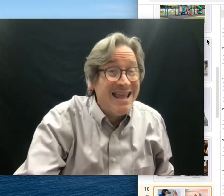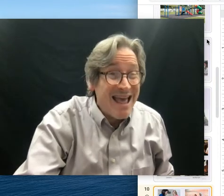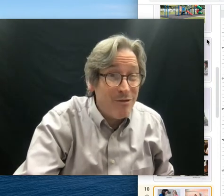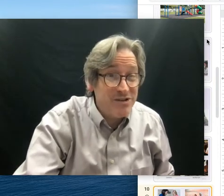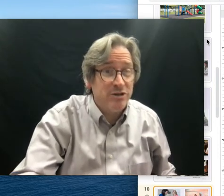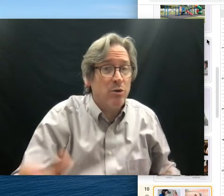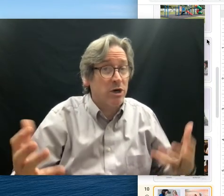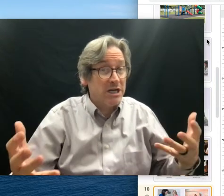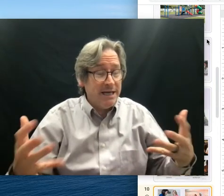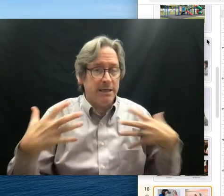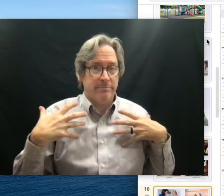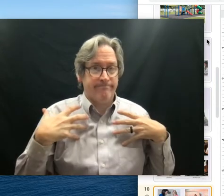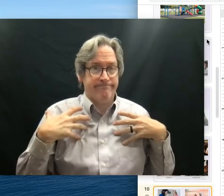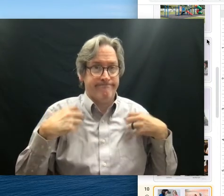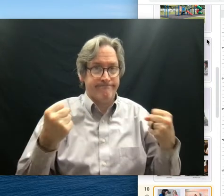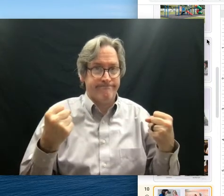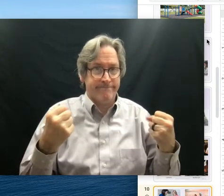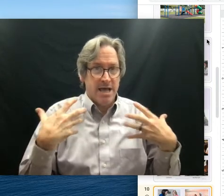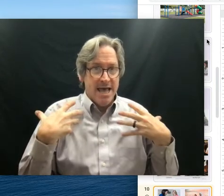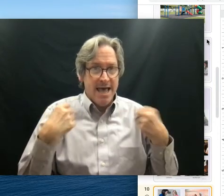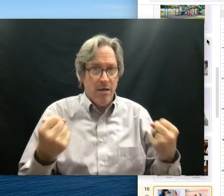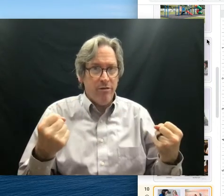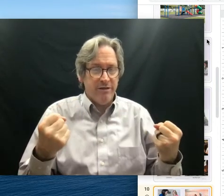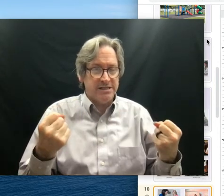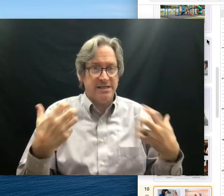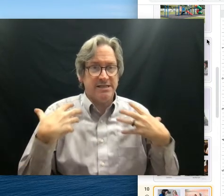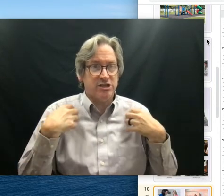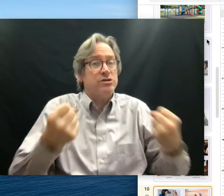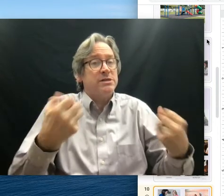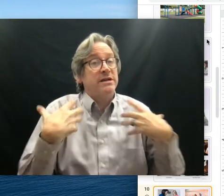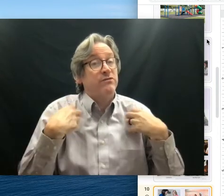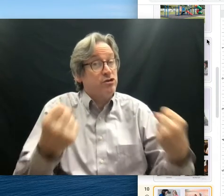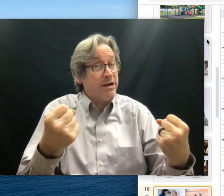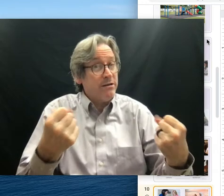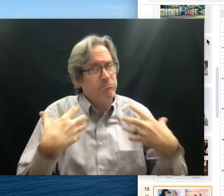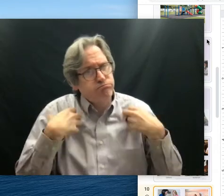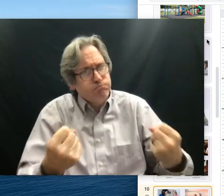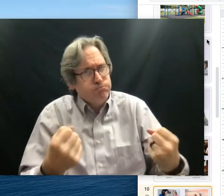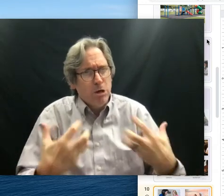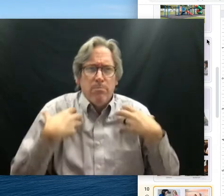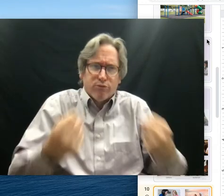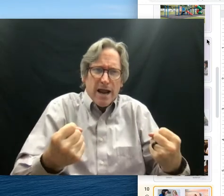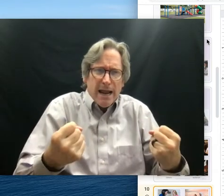health center or clinic health is this it's also the sign for strength brave